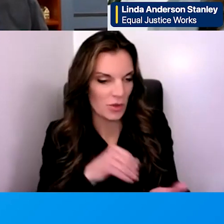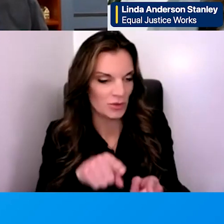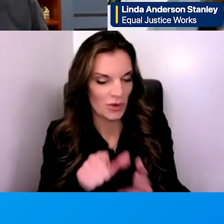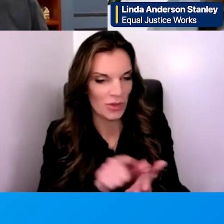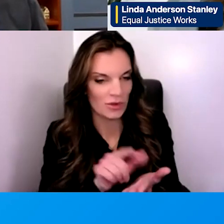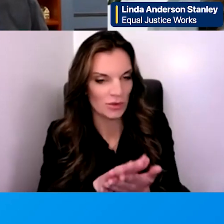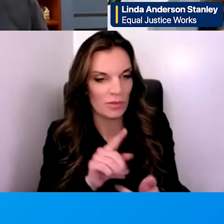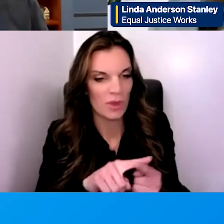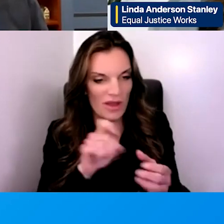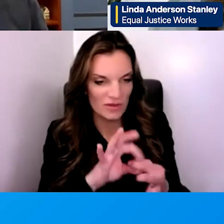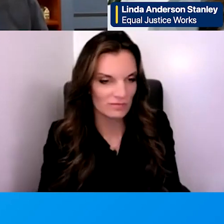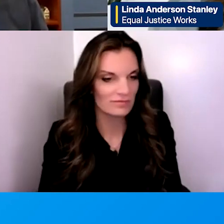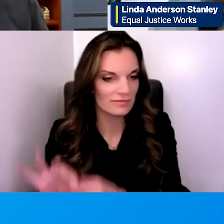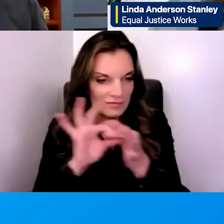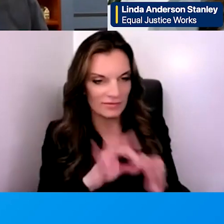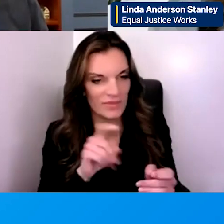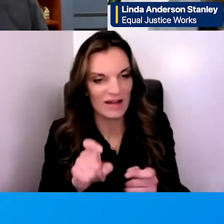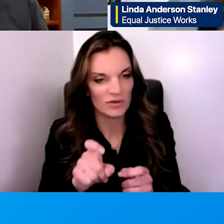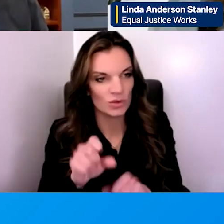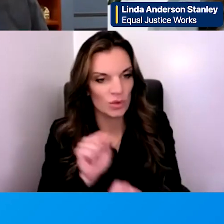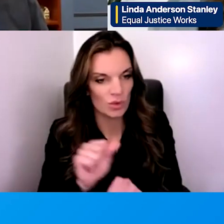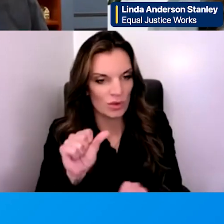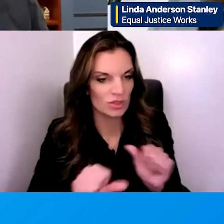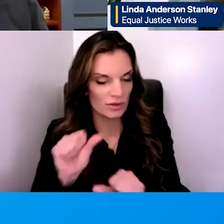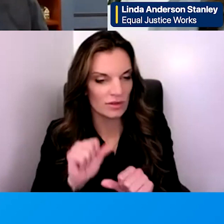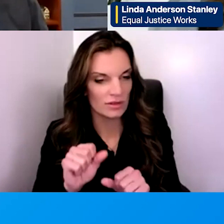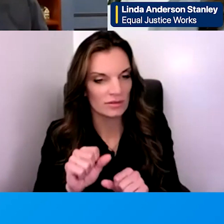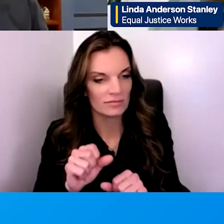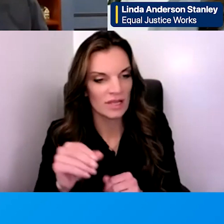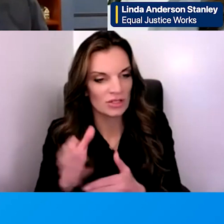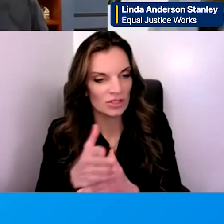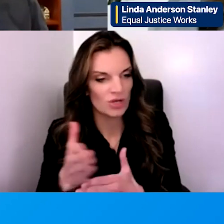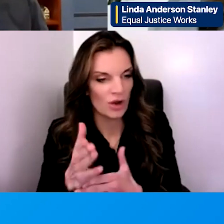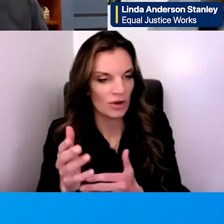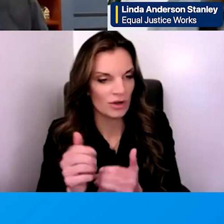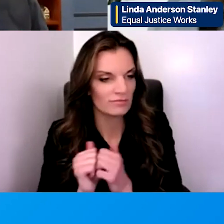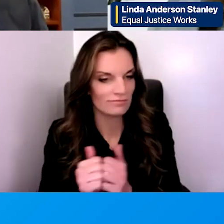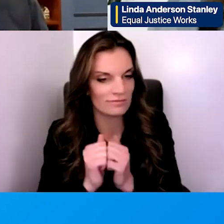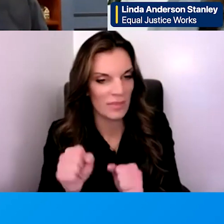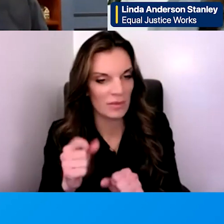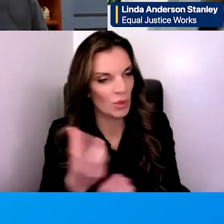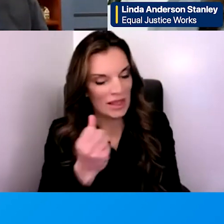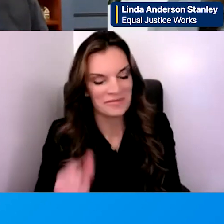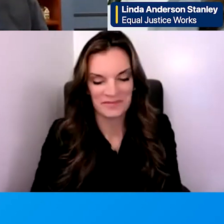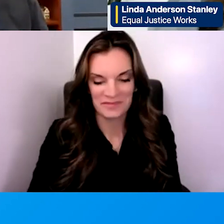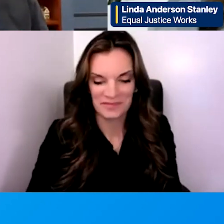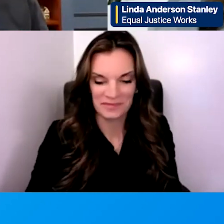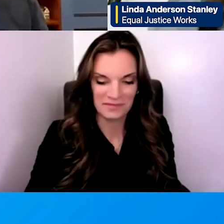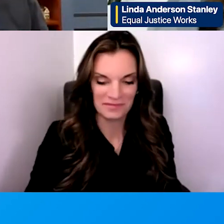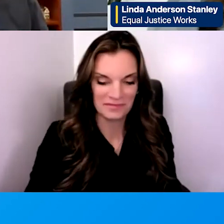Eco system that needs to be with sharing the spotlight to be able to win. JUNE ISAACSON KAILES: